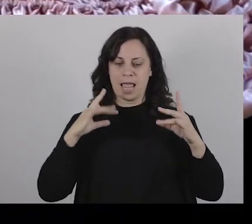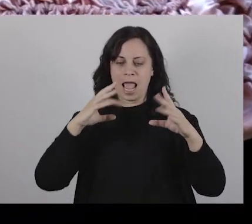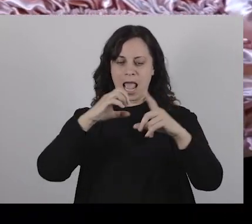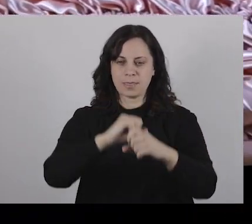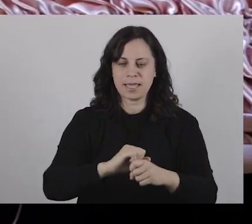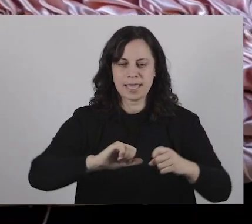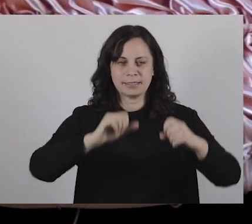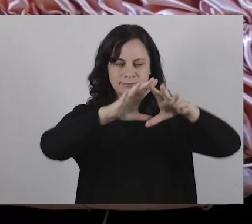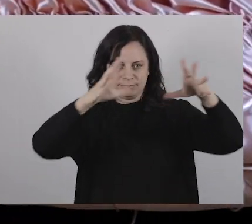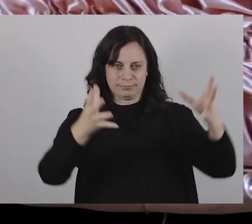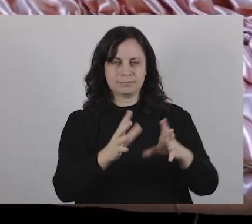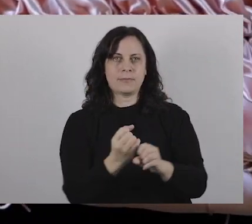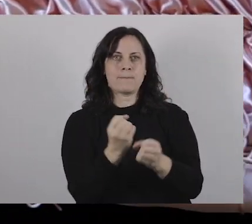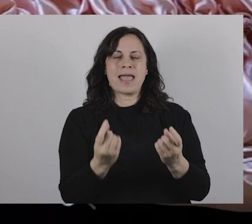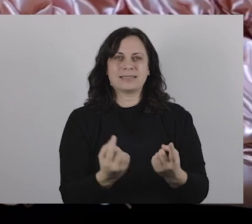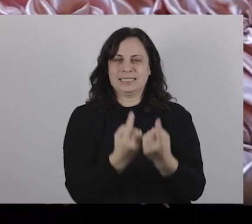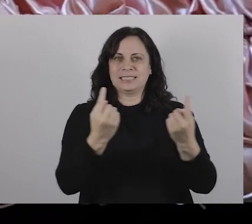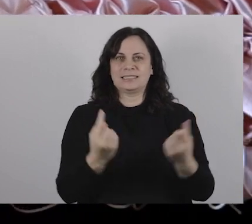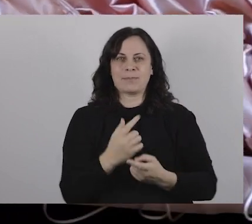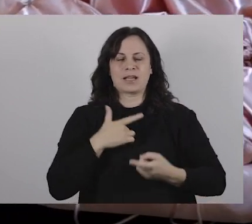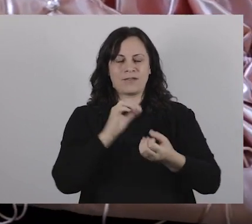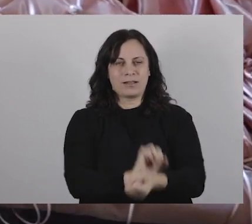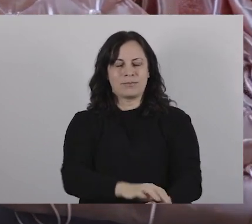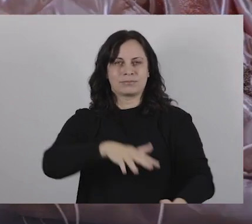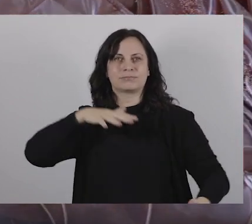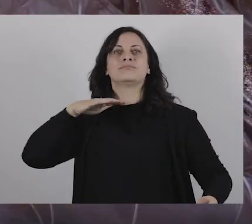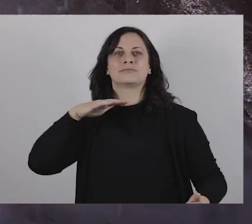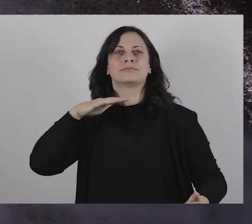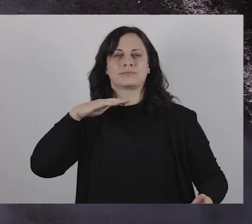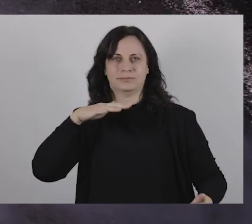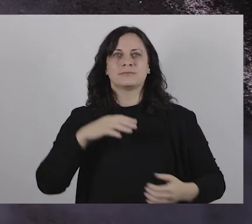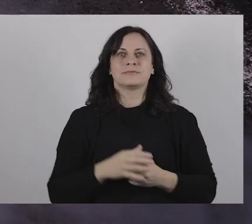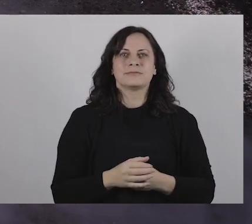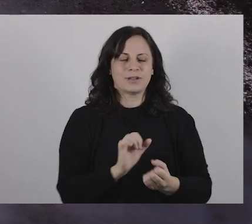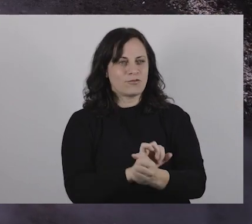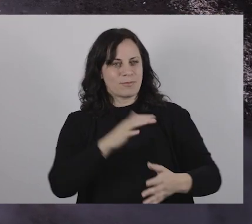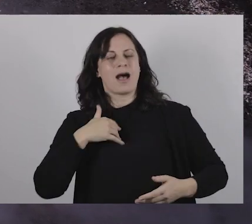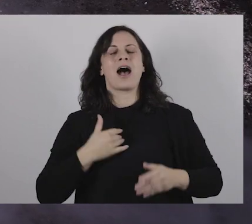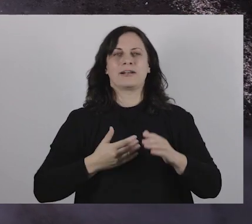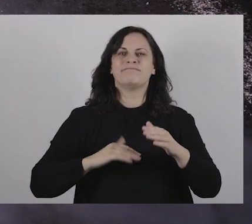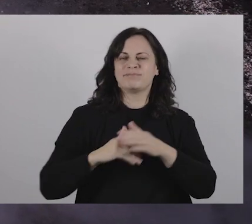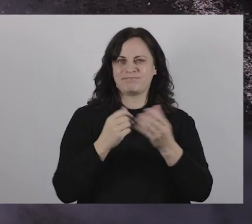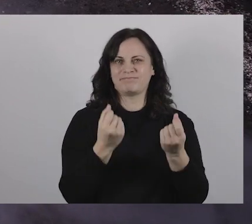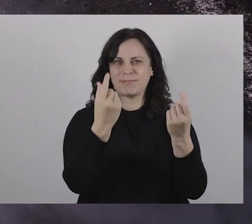and it's only till, like, I'm liberated from the situation that it was born in am I able to fully understand it.